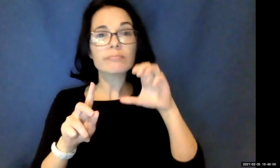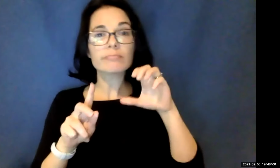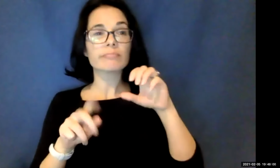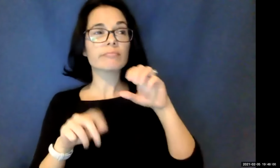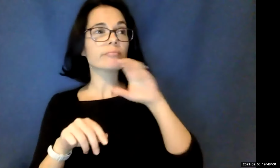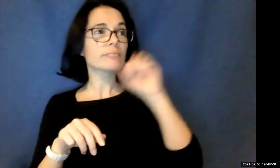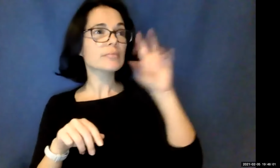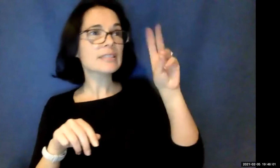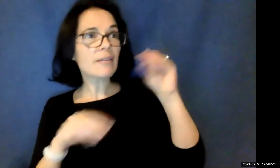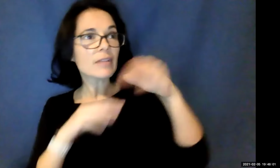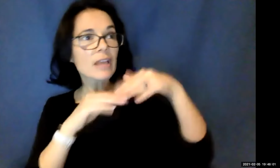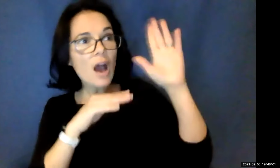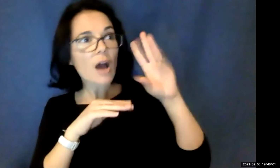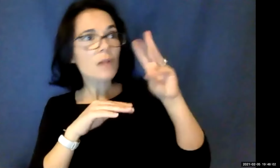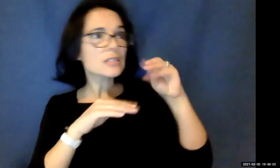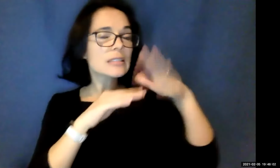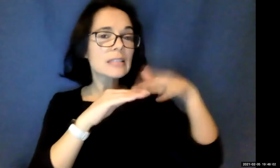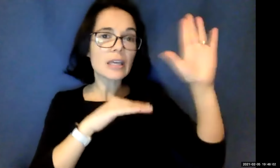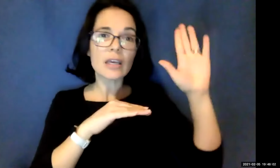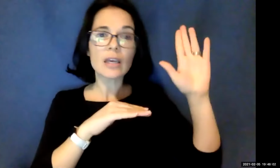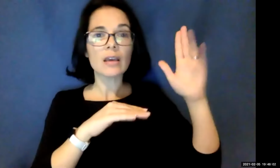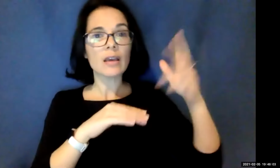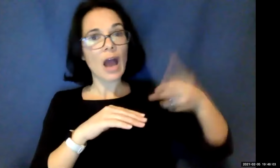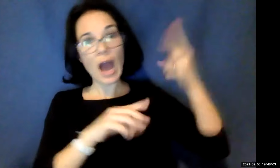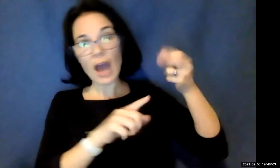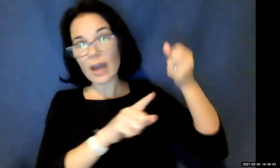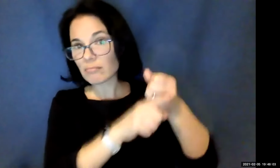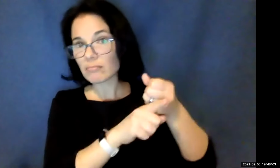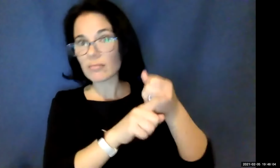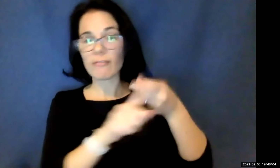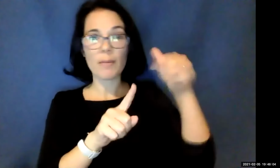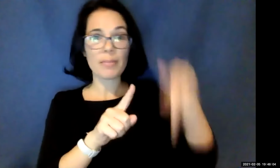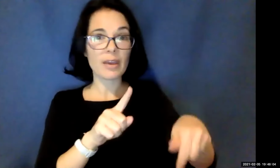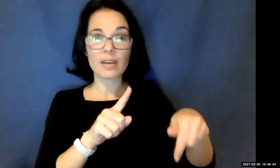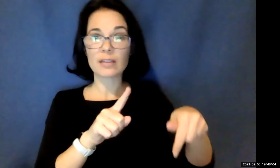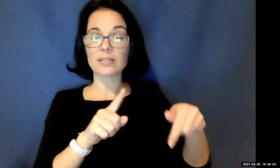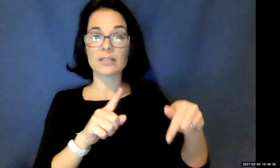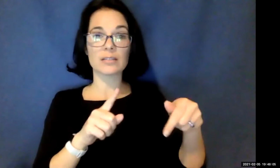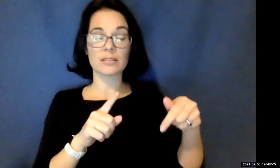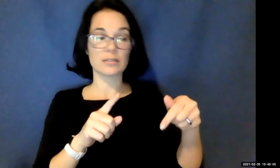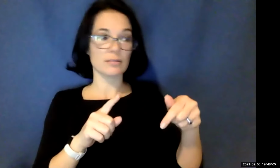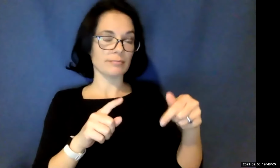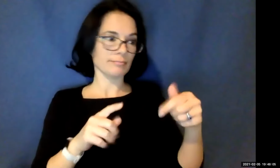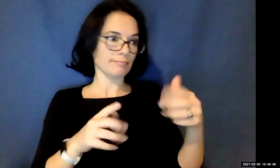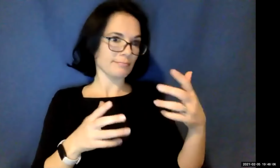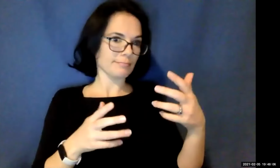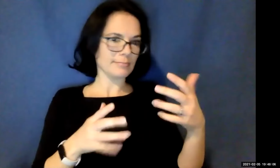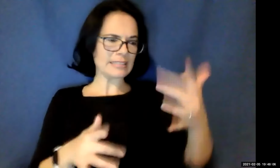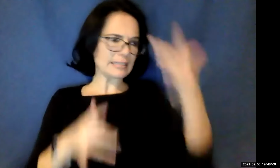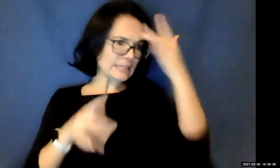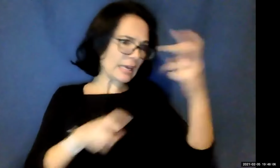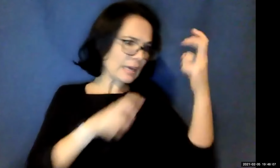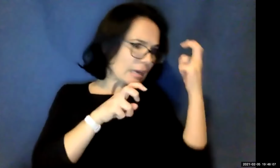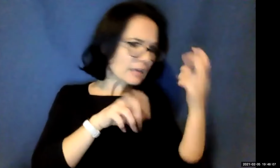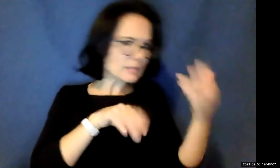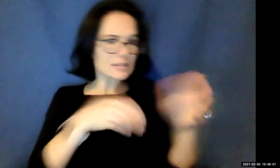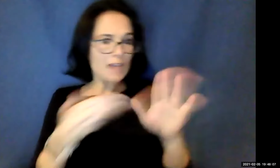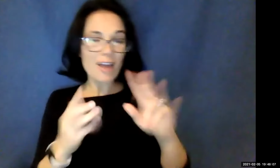deaths, etc. and social isolation, right? Being asked to stay at home and seeing a lot of their friends, family, colleagues, of their